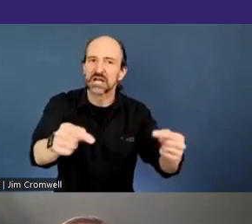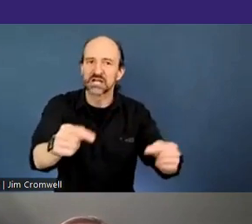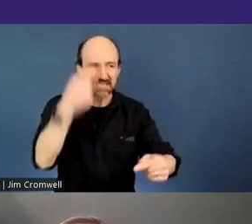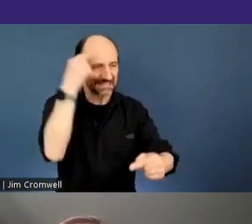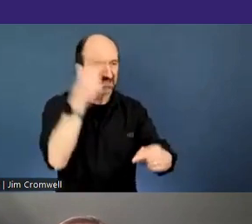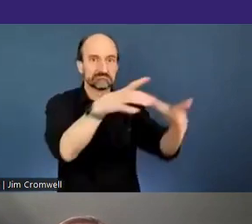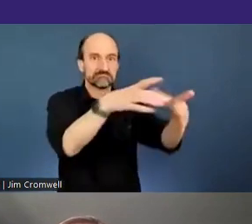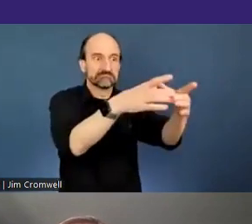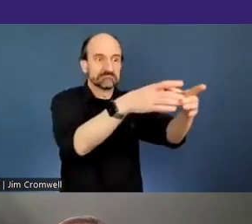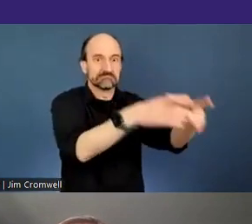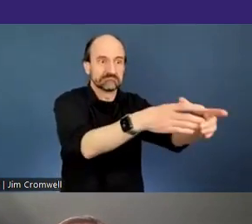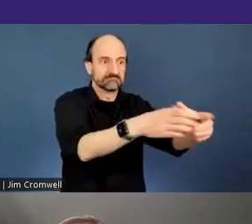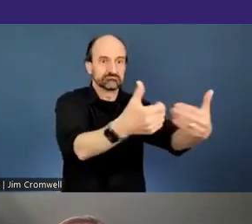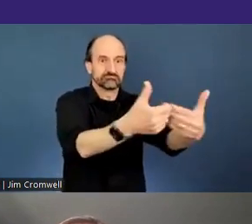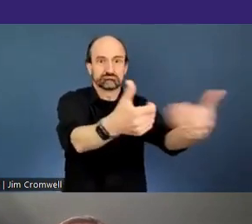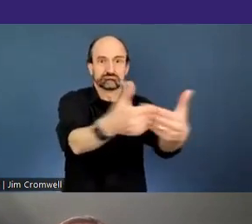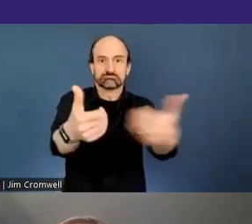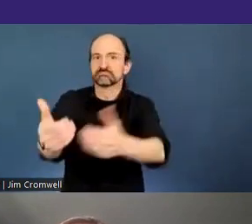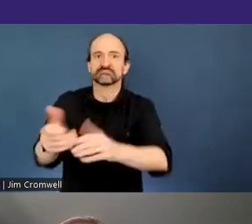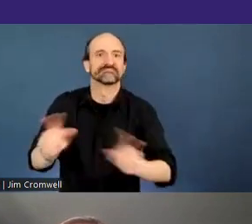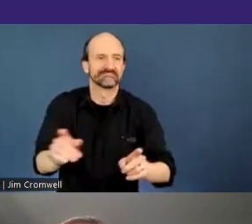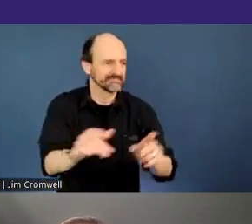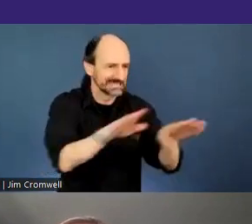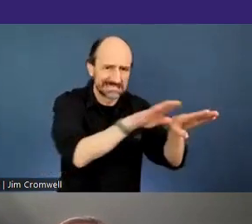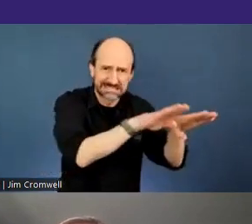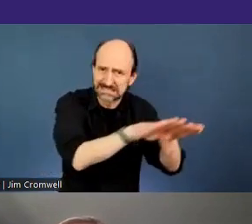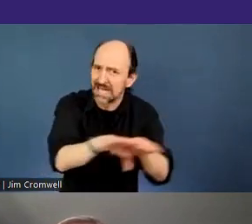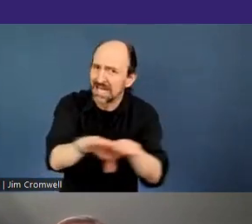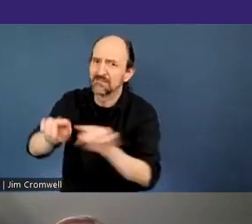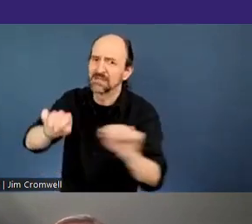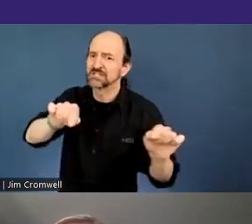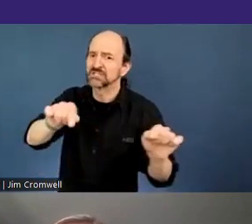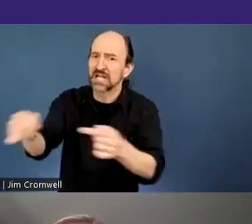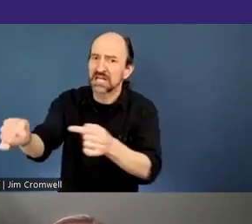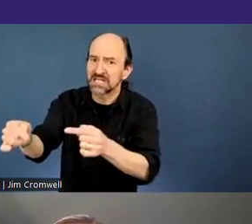by those challenges. And when they do want to address them solo